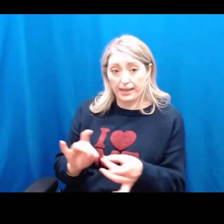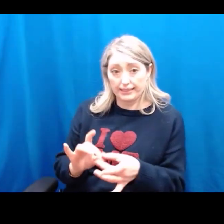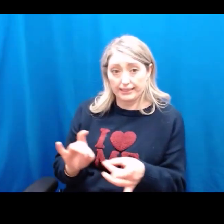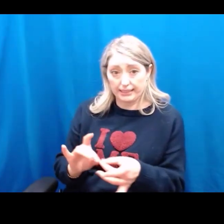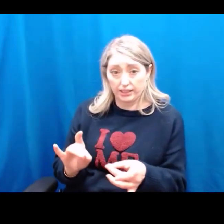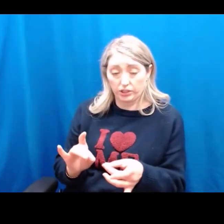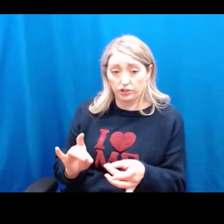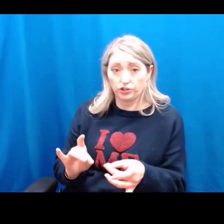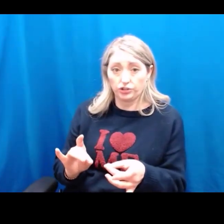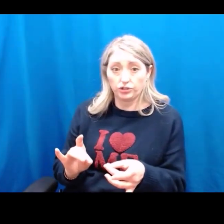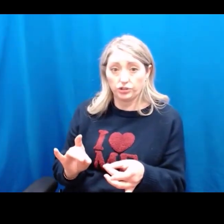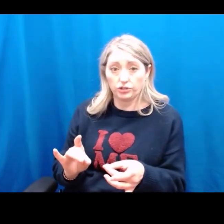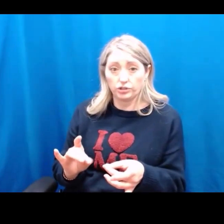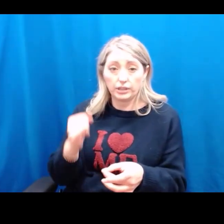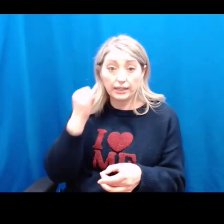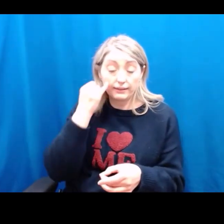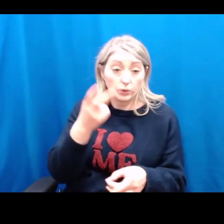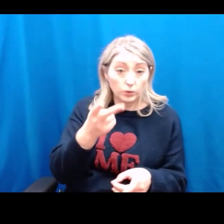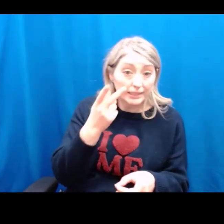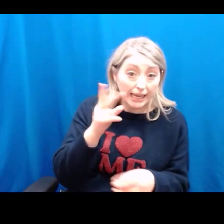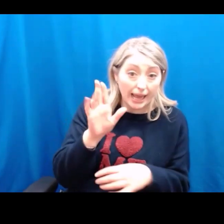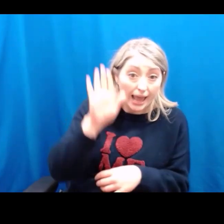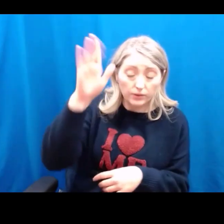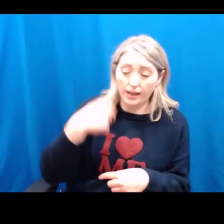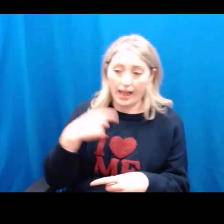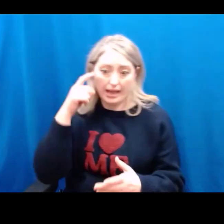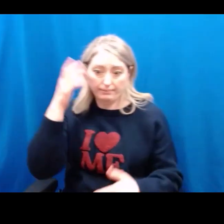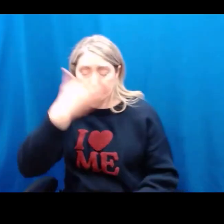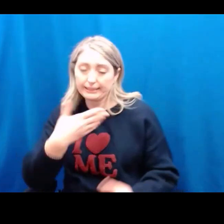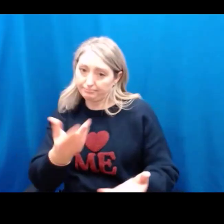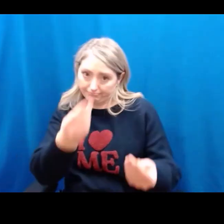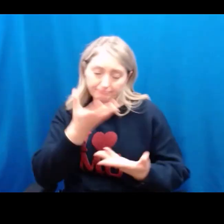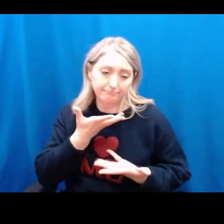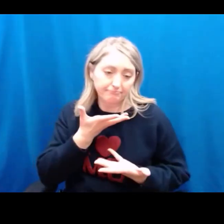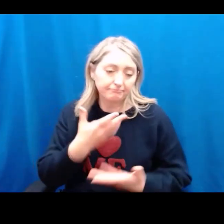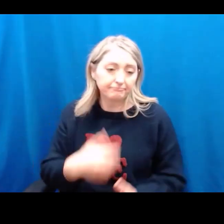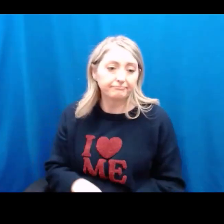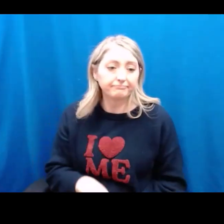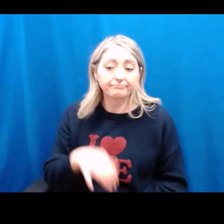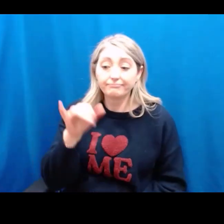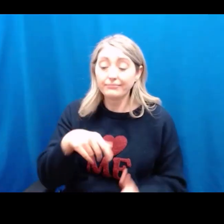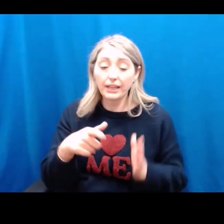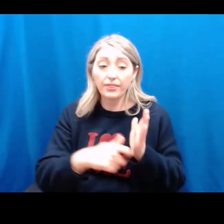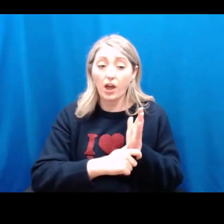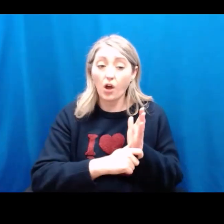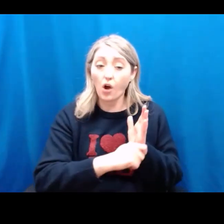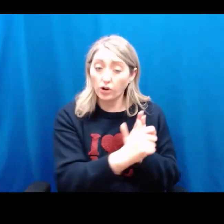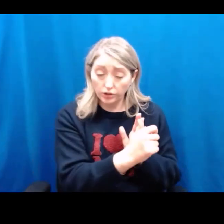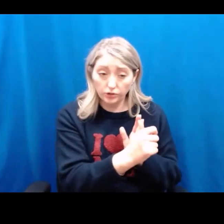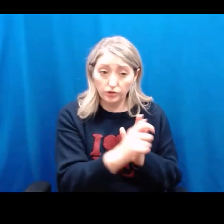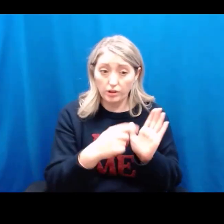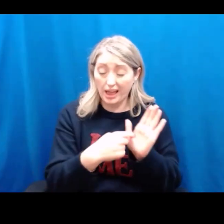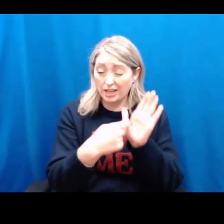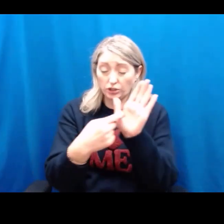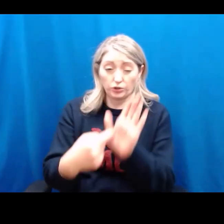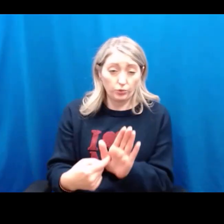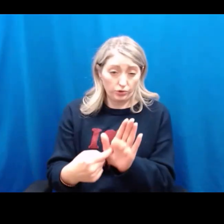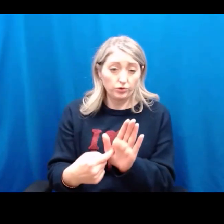raised, let me know, because I'm not seeing those. So that article that I showed you, the one by mingxuan lai, where it's